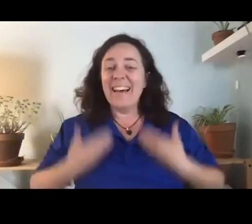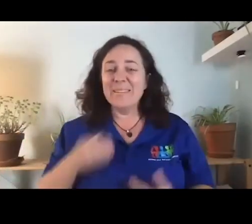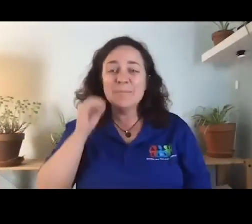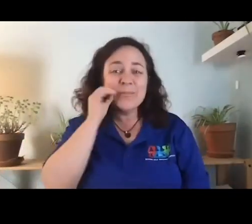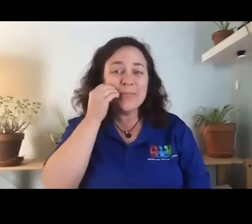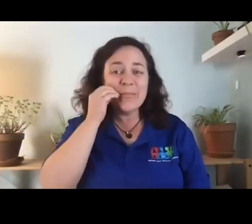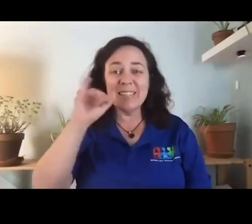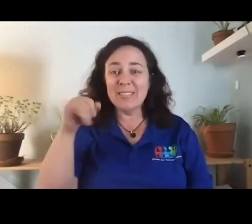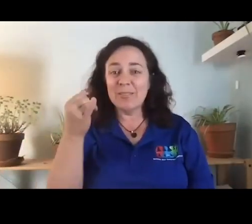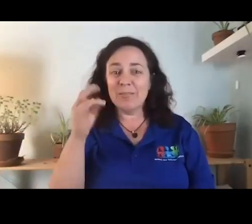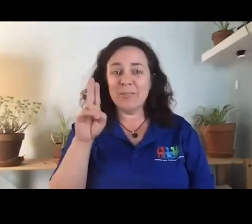> Hello, everybody!